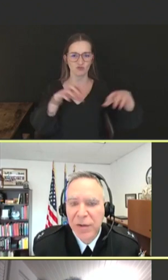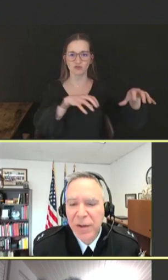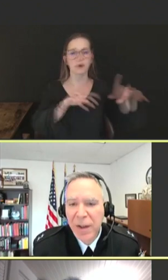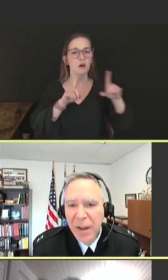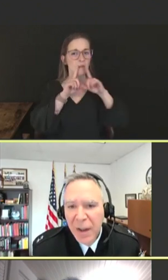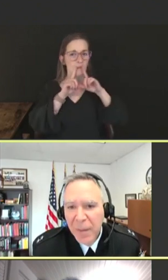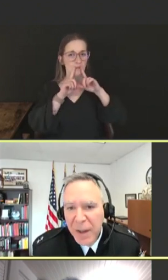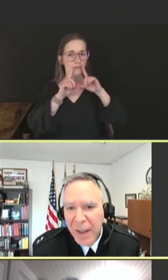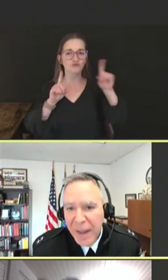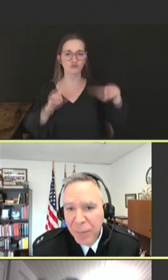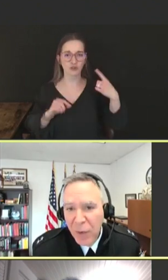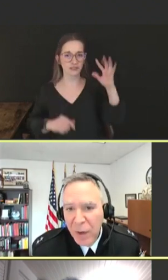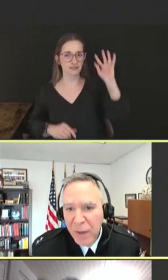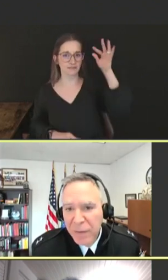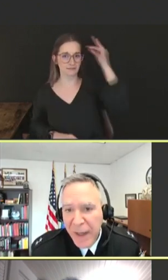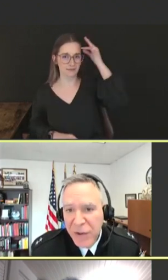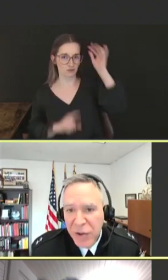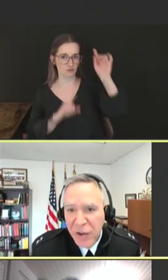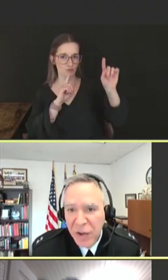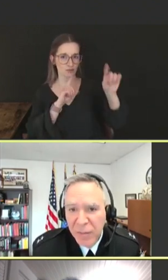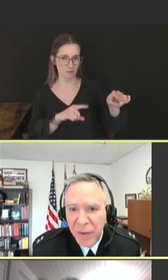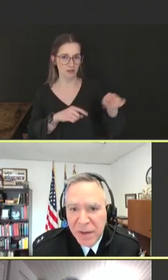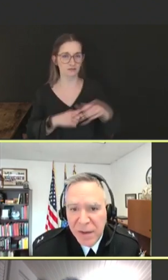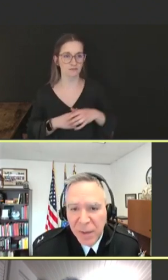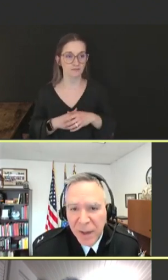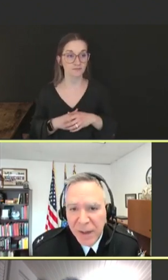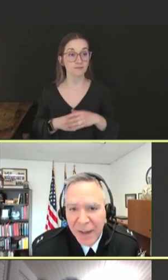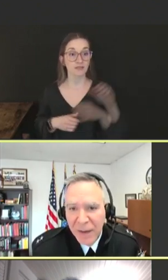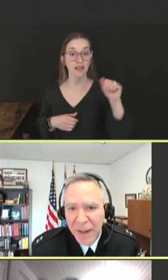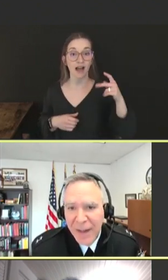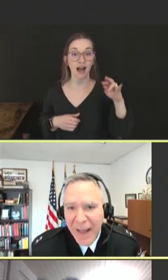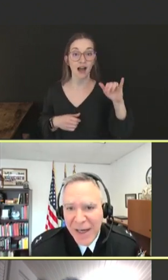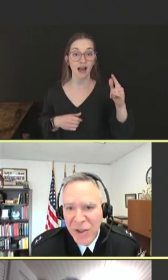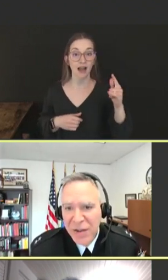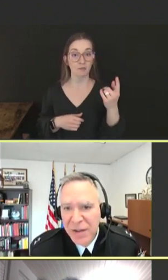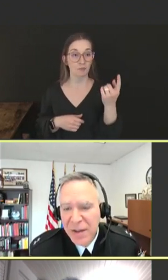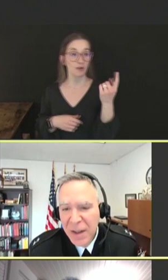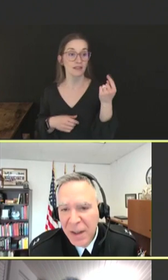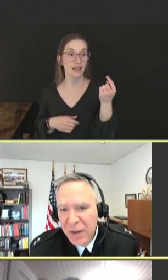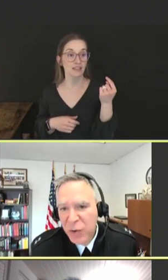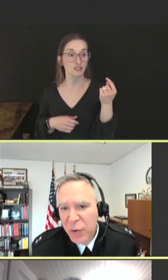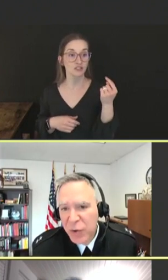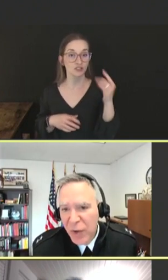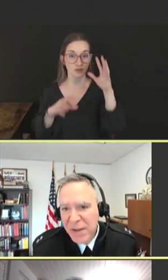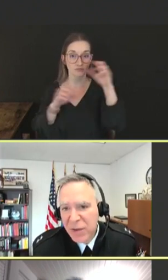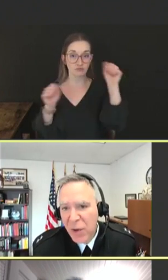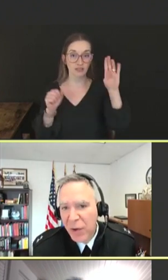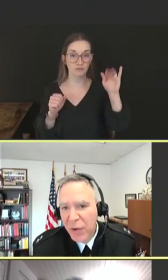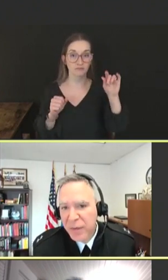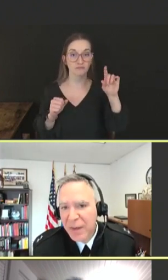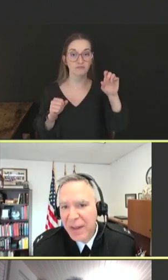But in April of last year, President Biden outlined actions to address long COVID,